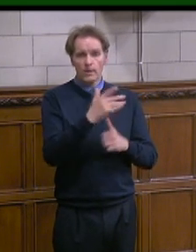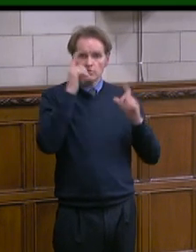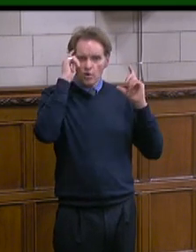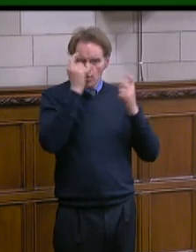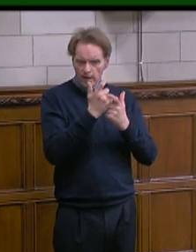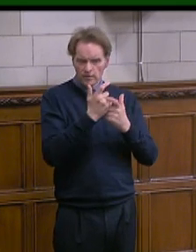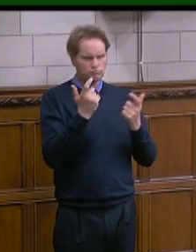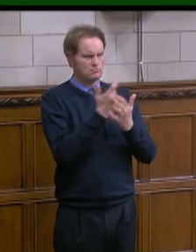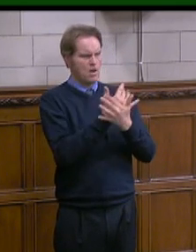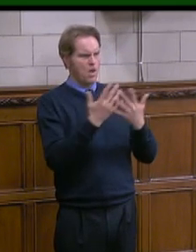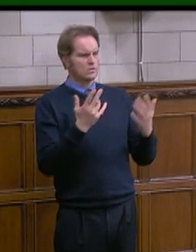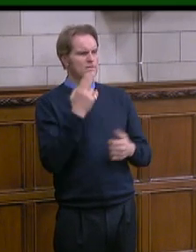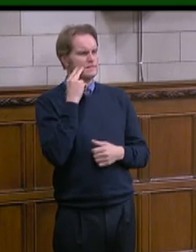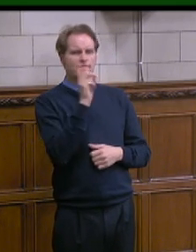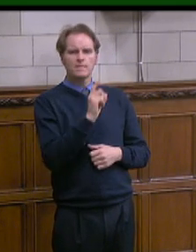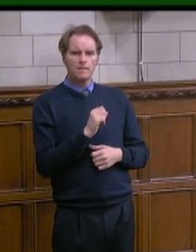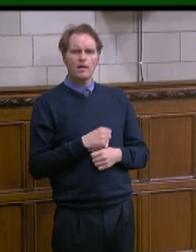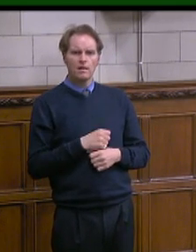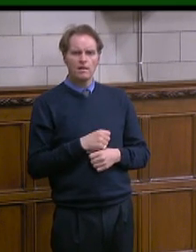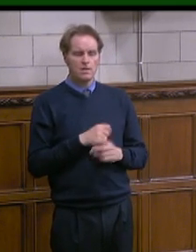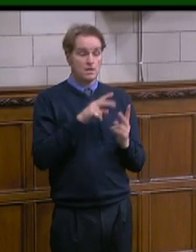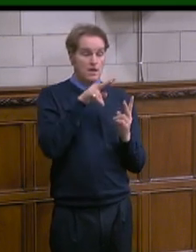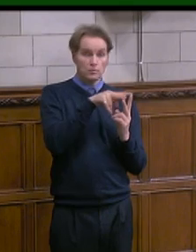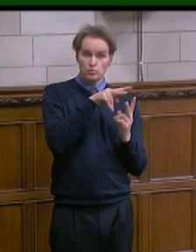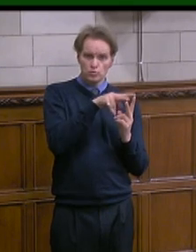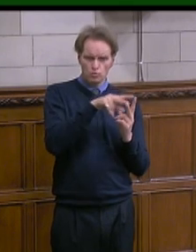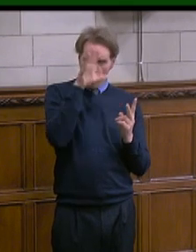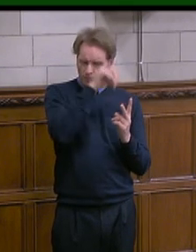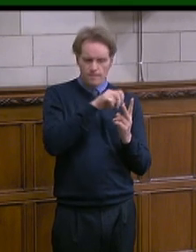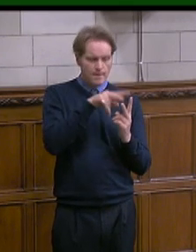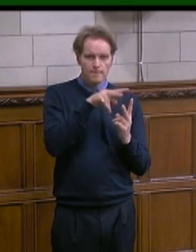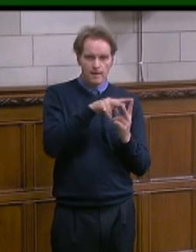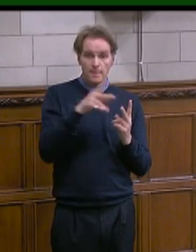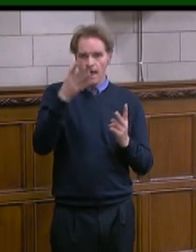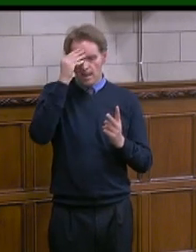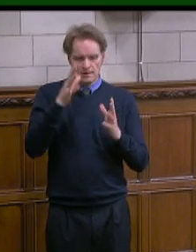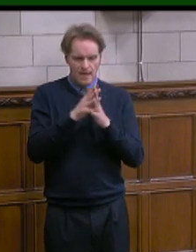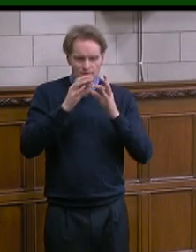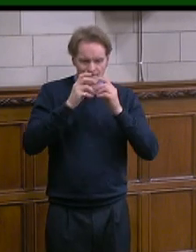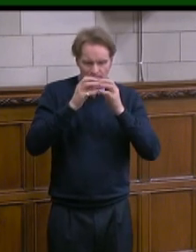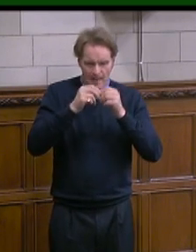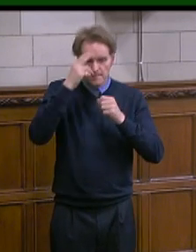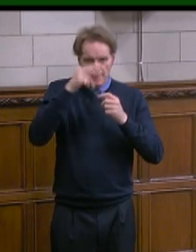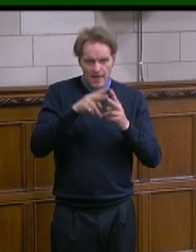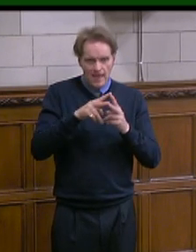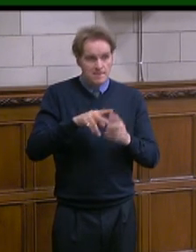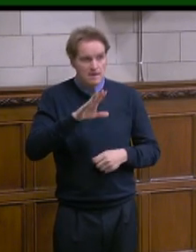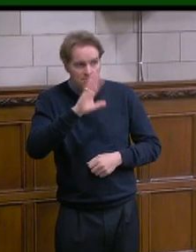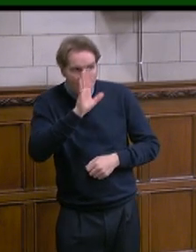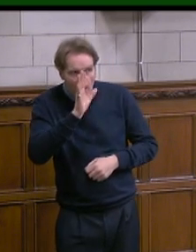there were two people who were deaf. I learned my name, and I learned to say hello and other little bits.